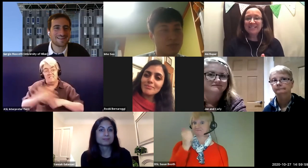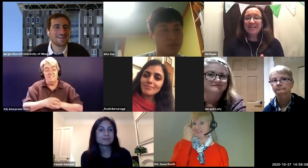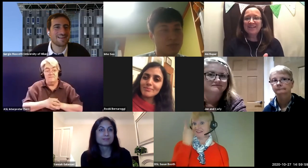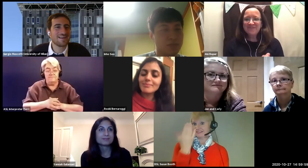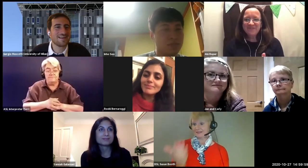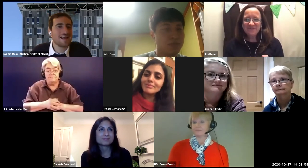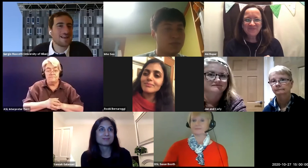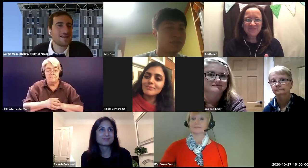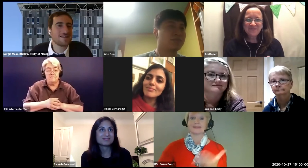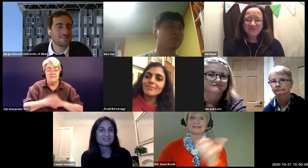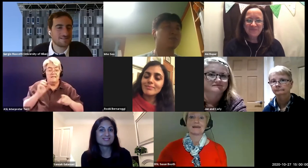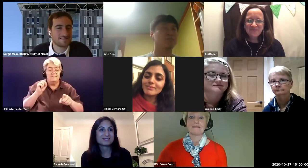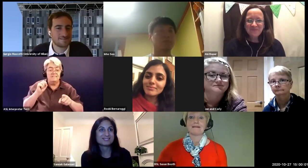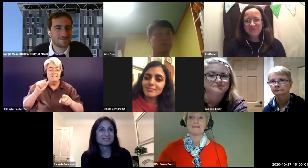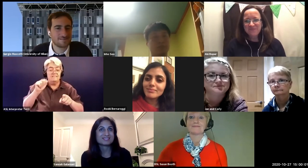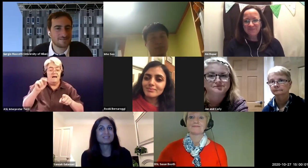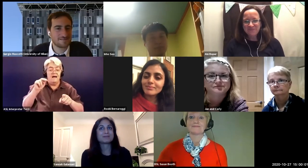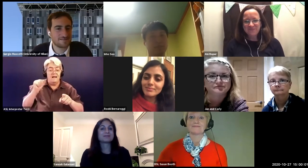Sannah